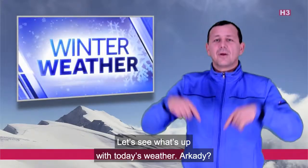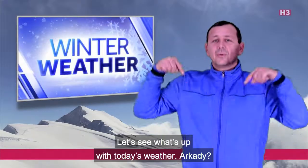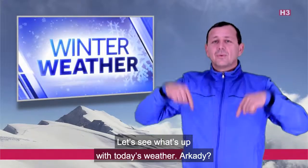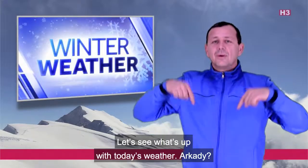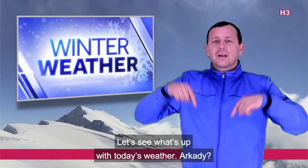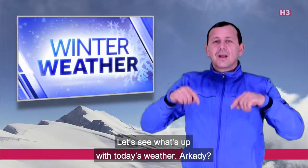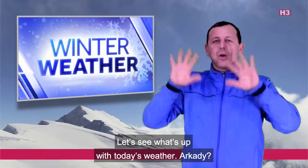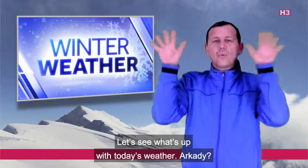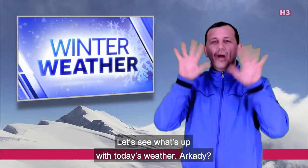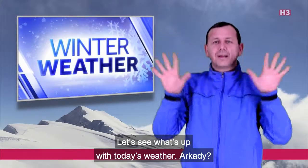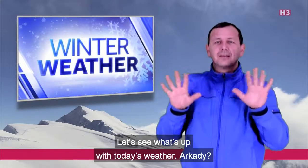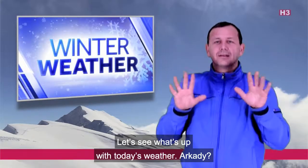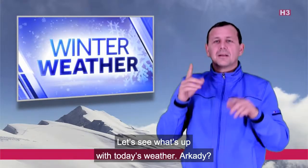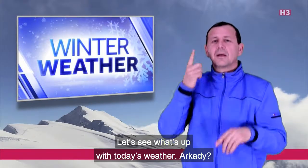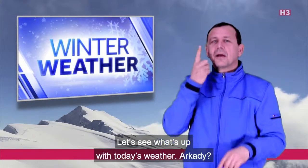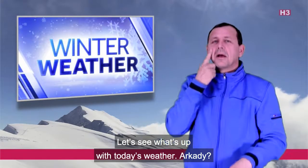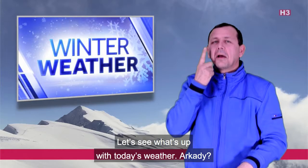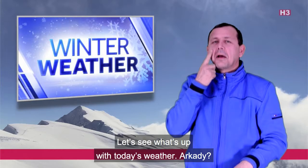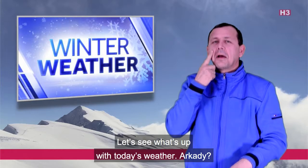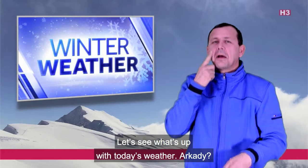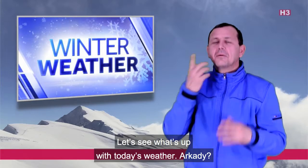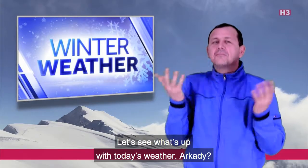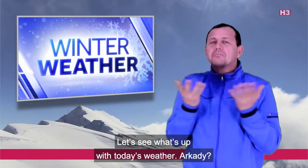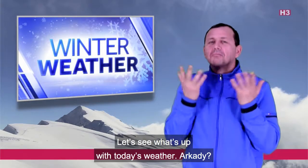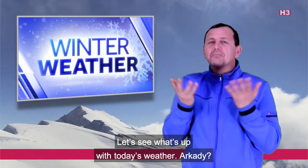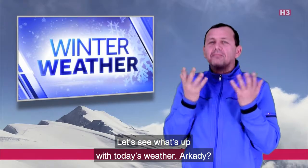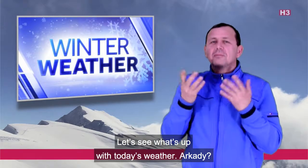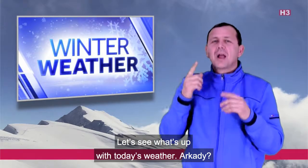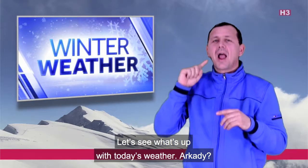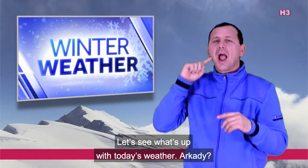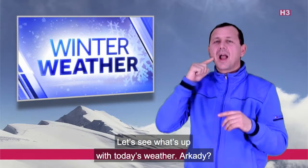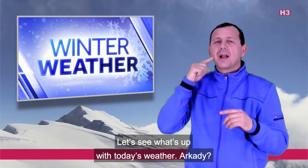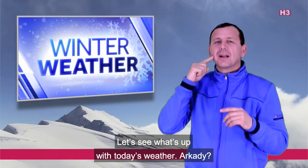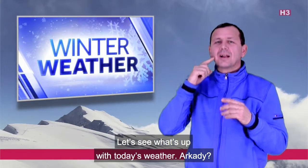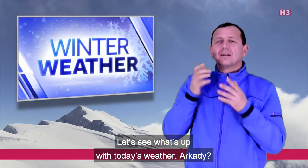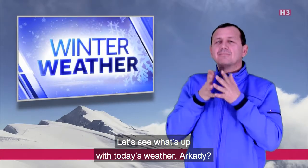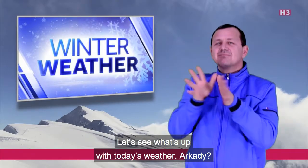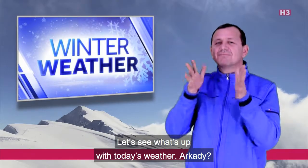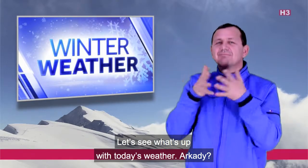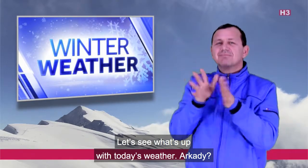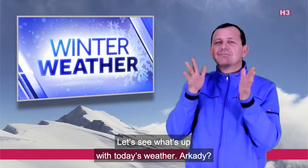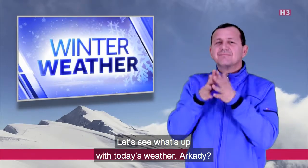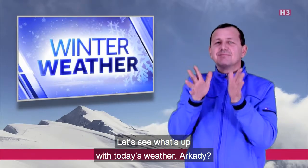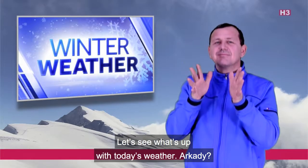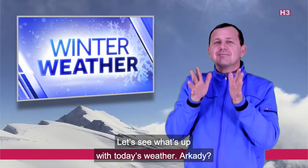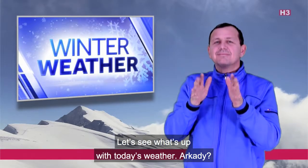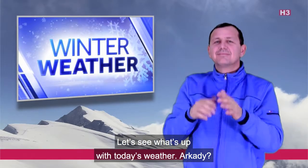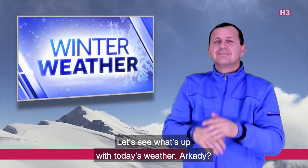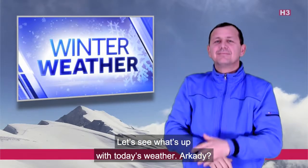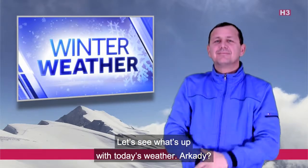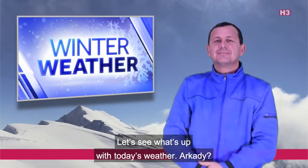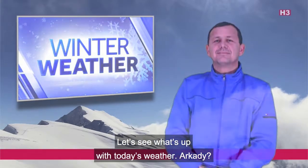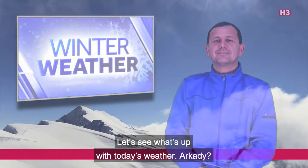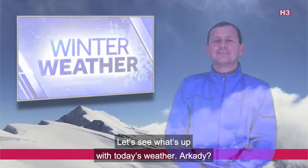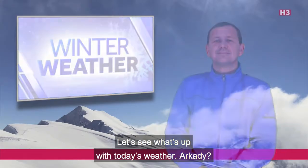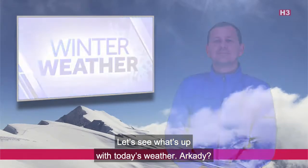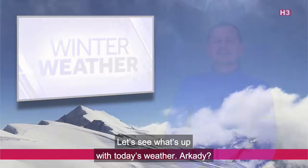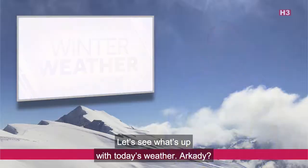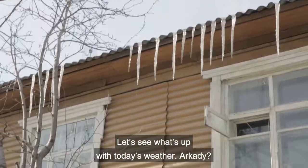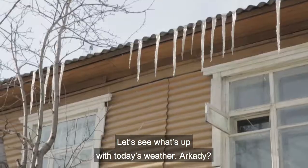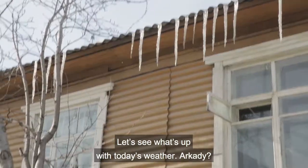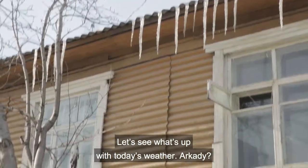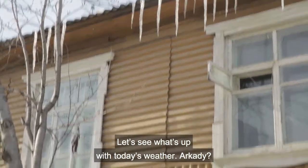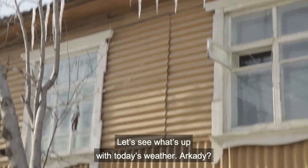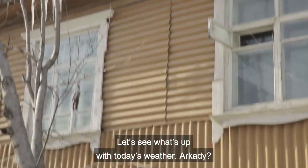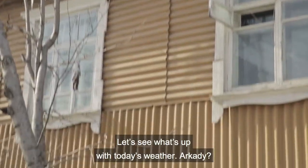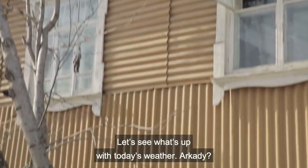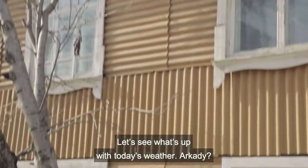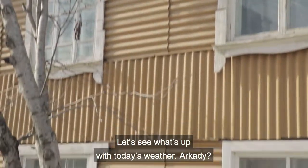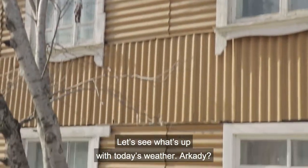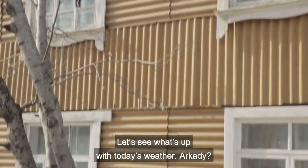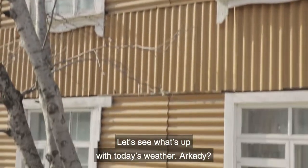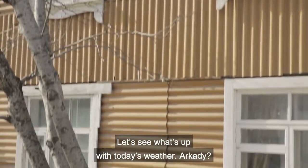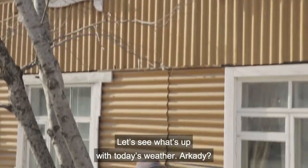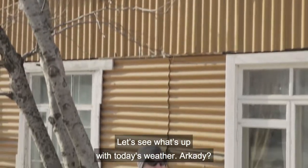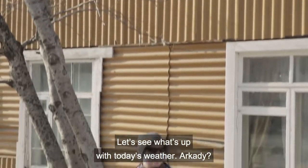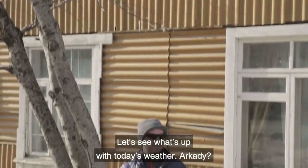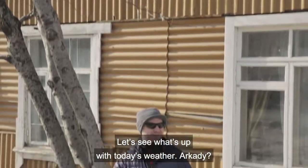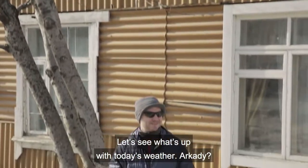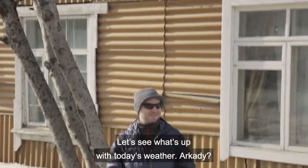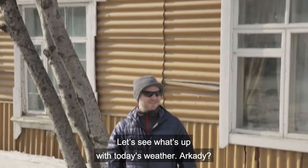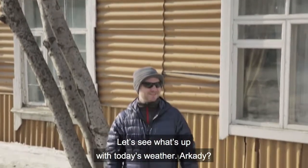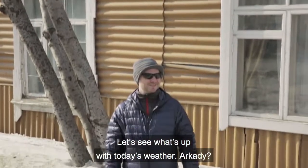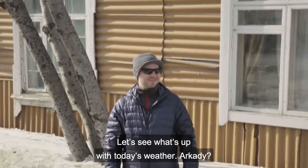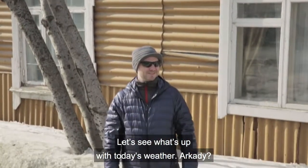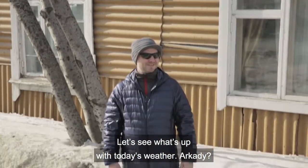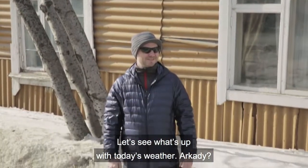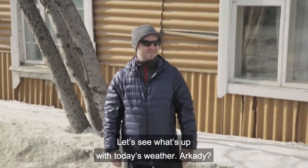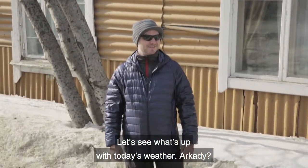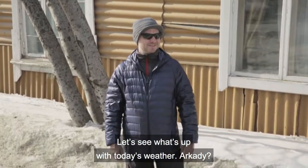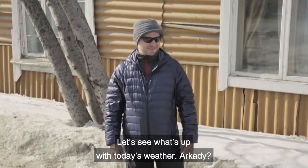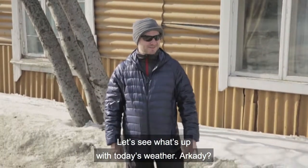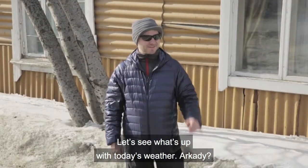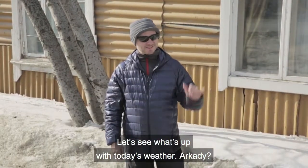Let’s see what’s up with today’s weather. Arkady?